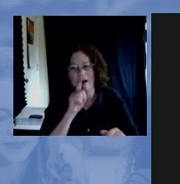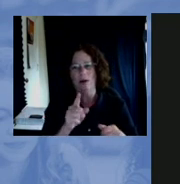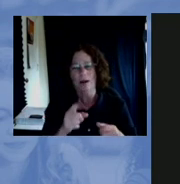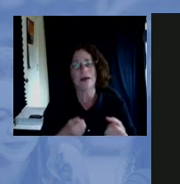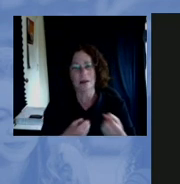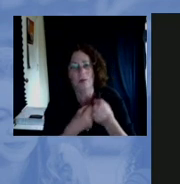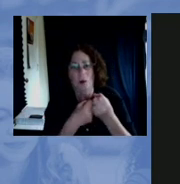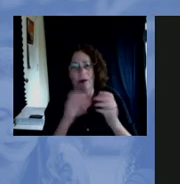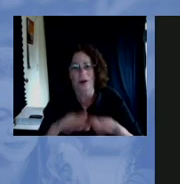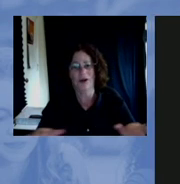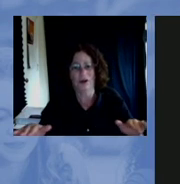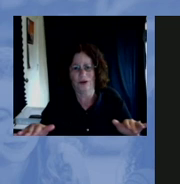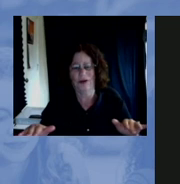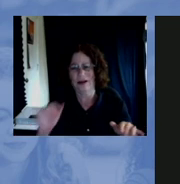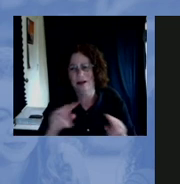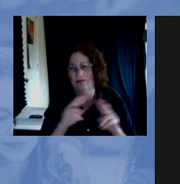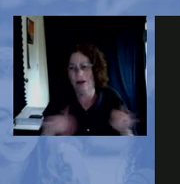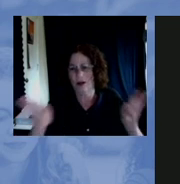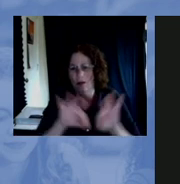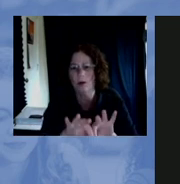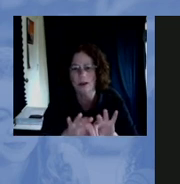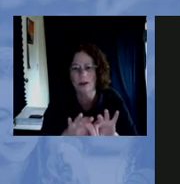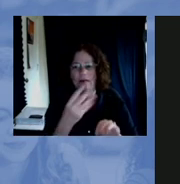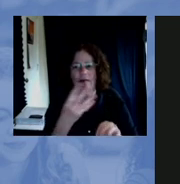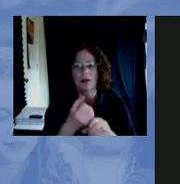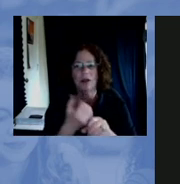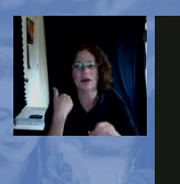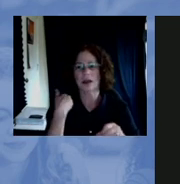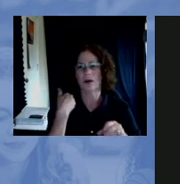REALLY IMPORTANT. COUPLE YEARS AGO WE HAVE A VERY HEALTHY STUDENT